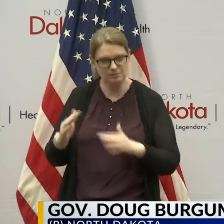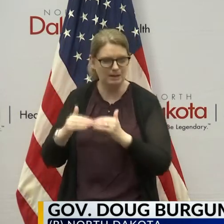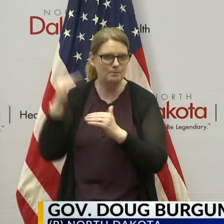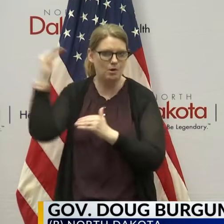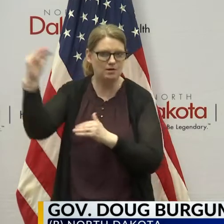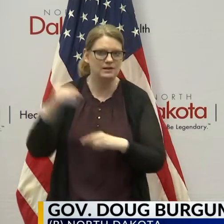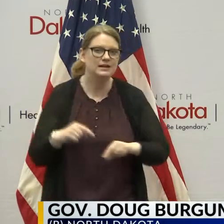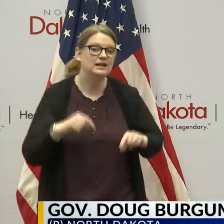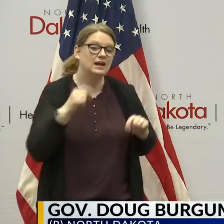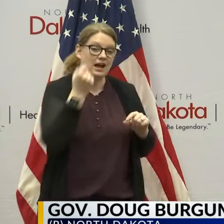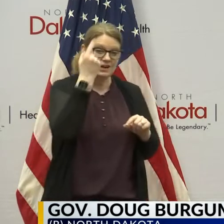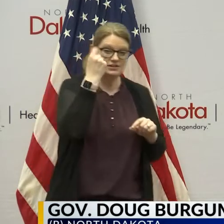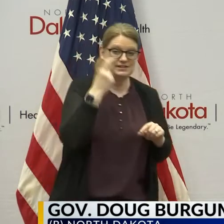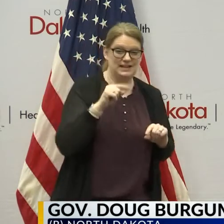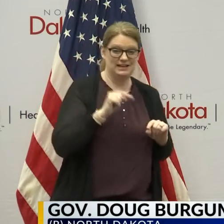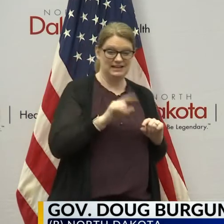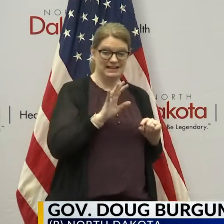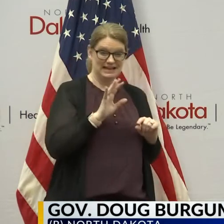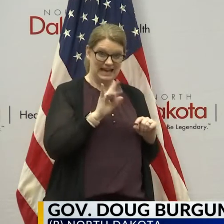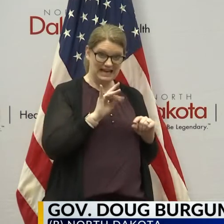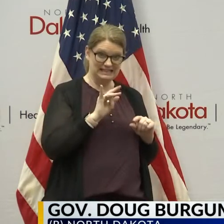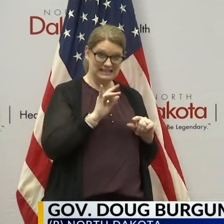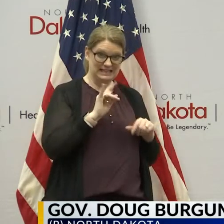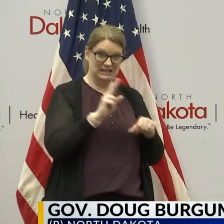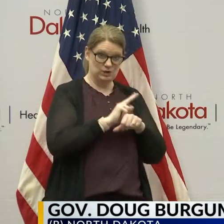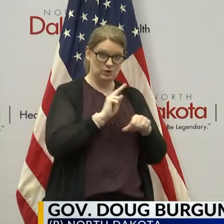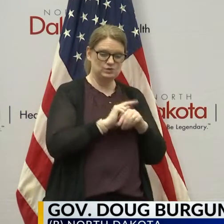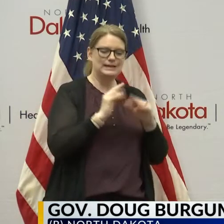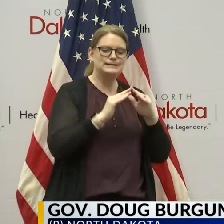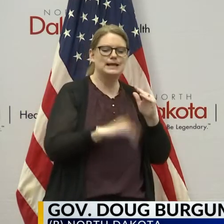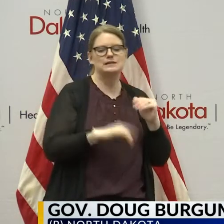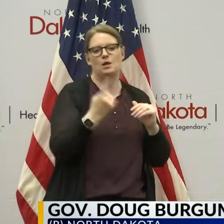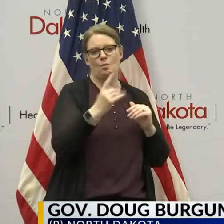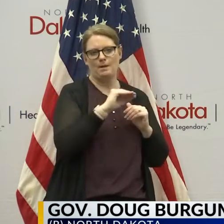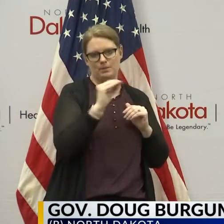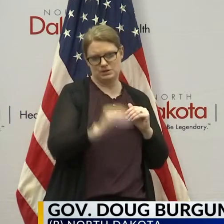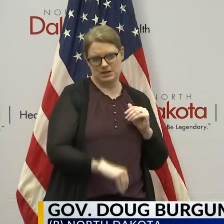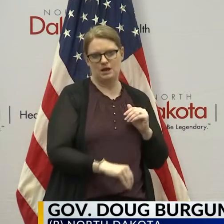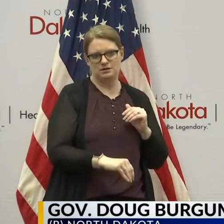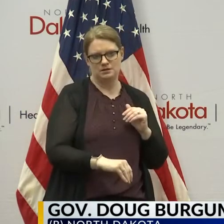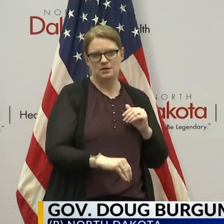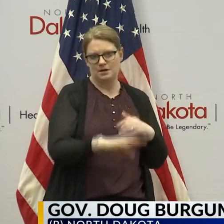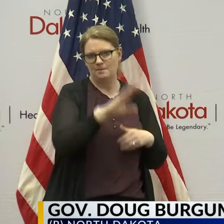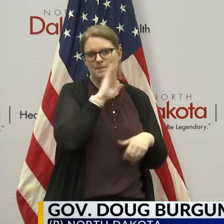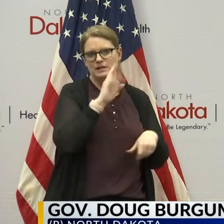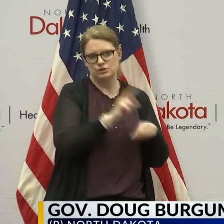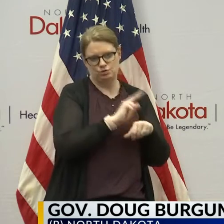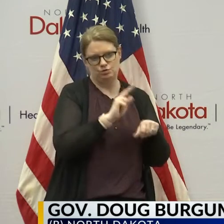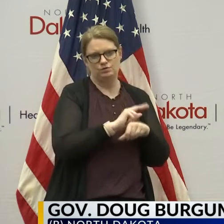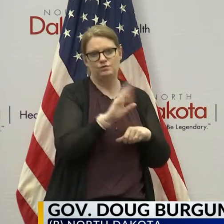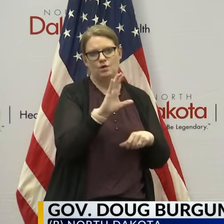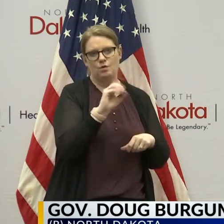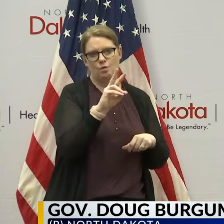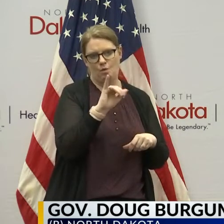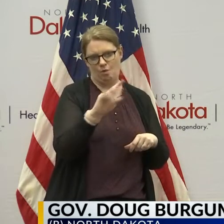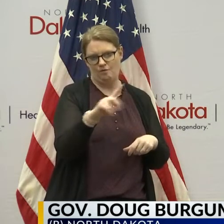PLAN THAT HAS MORE THAN 2600 AVAILABLE BEDS IN THE STATE BY THE TIME WE GET DONE WITH OUR PLANNING BUT EVEN THOUGH WE KNOW THIS IS LESS THAN 1